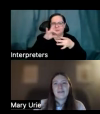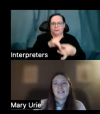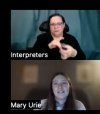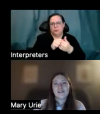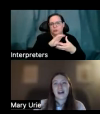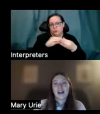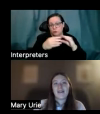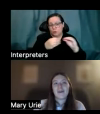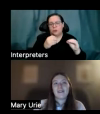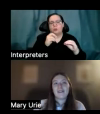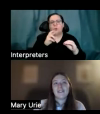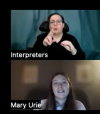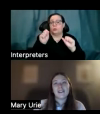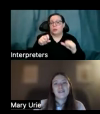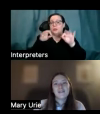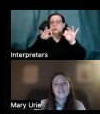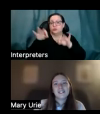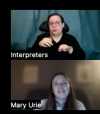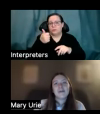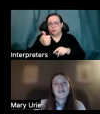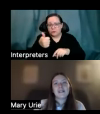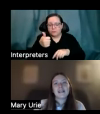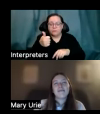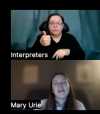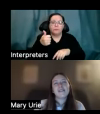you can describe yourself, if you want to kind of make